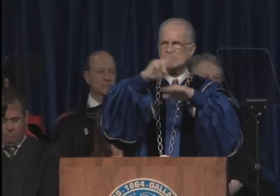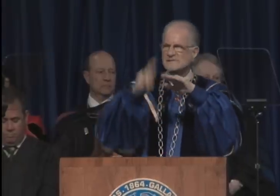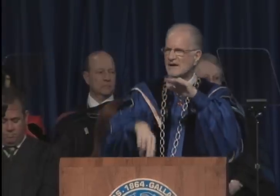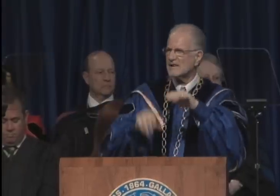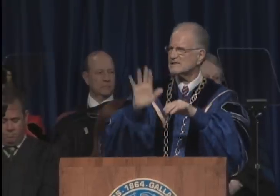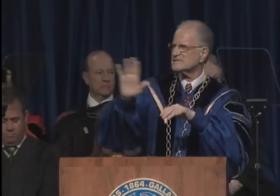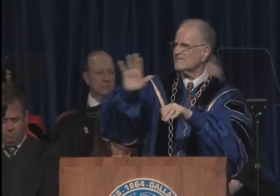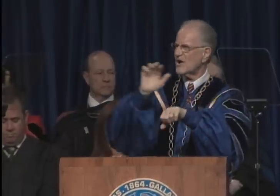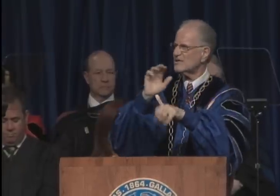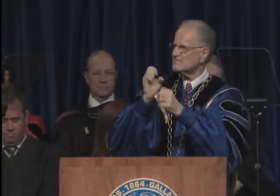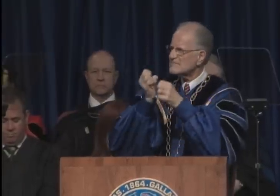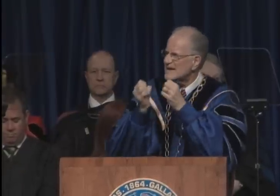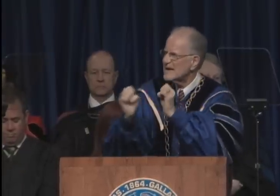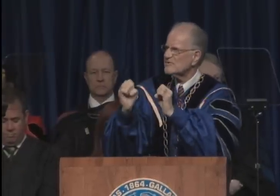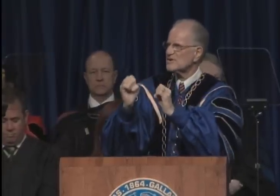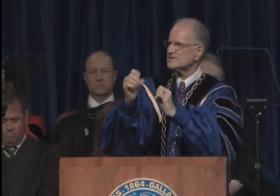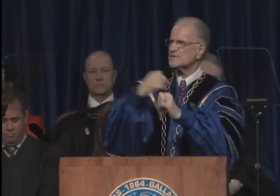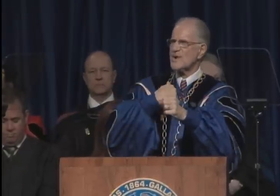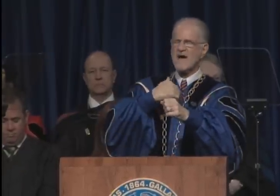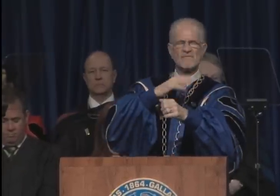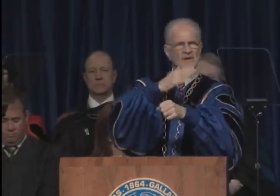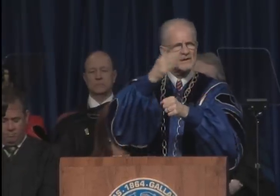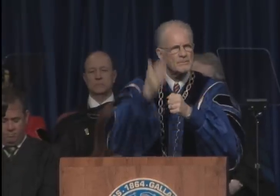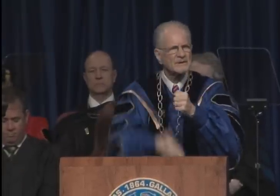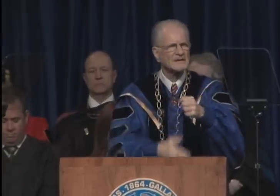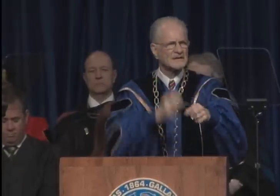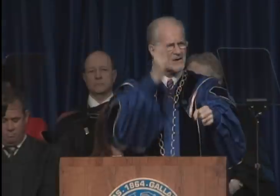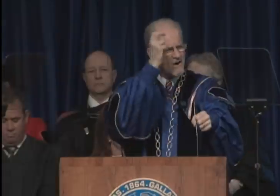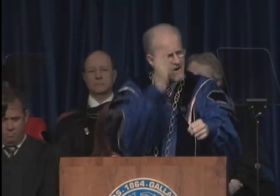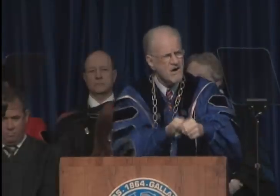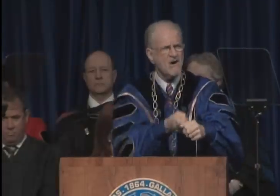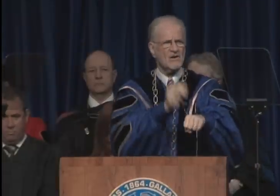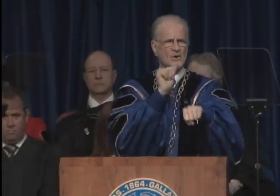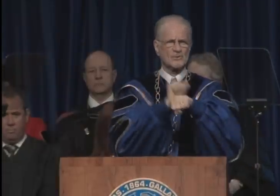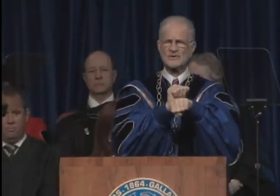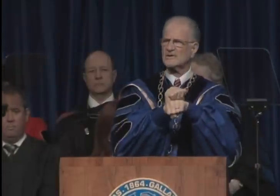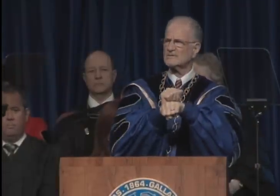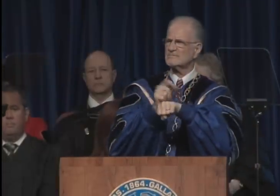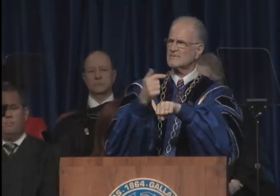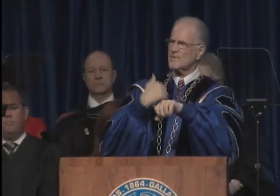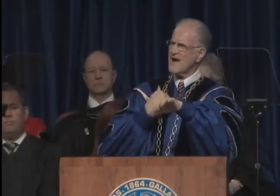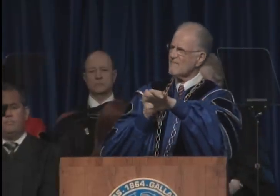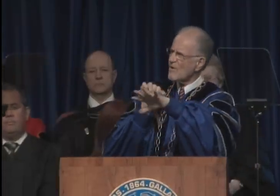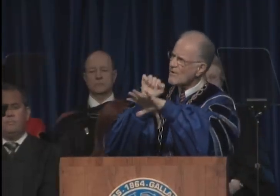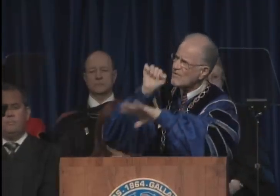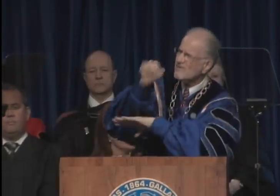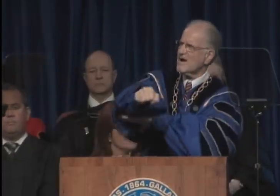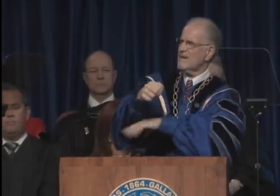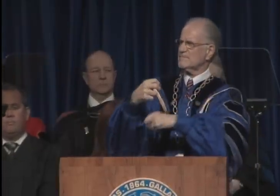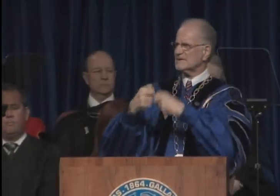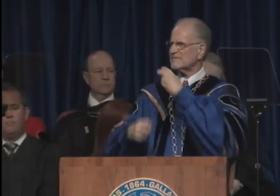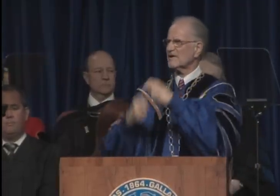We're all here to see the results of your efforts. You've completed hard work.